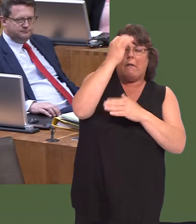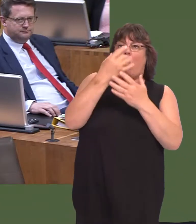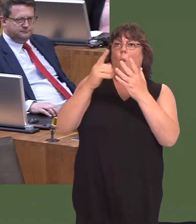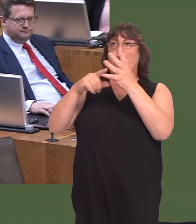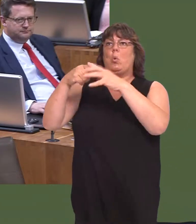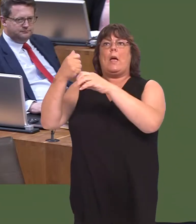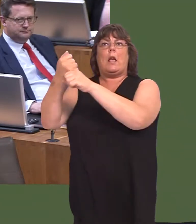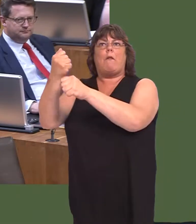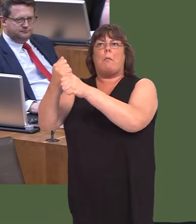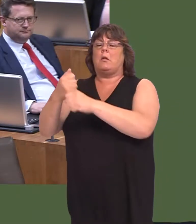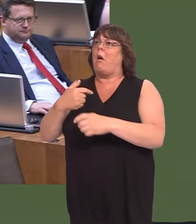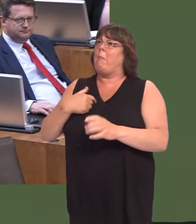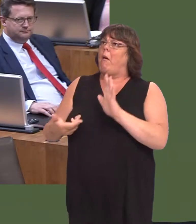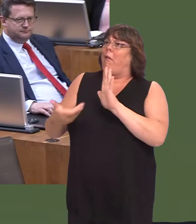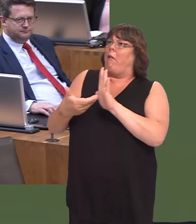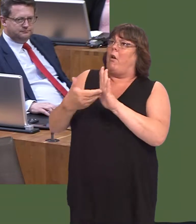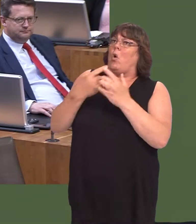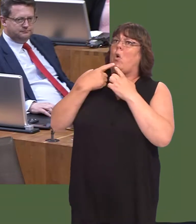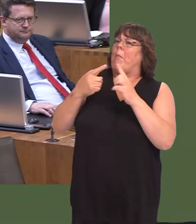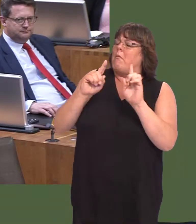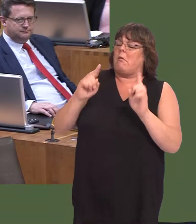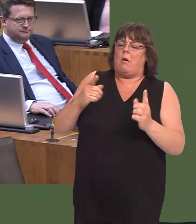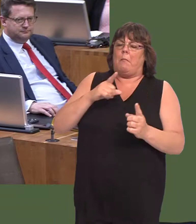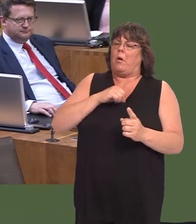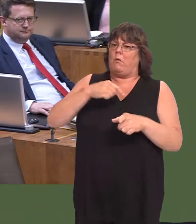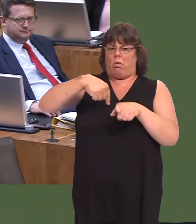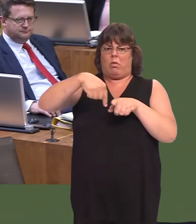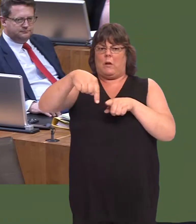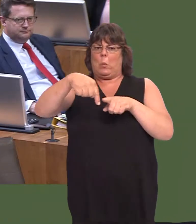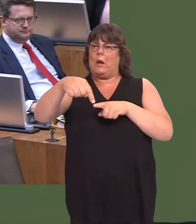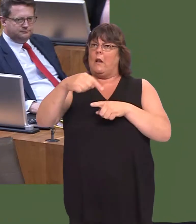I make no comment on that because I think, this week, itís hugely important to focus